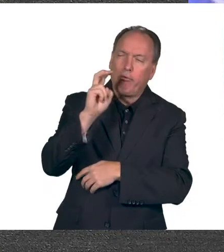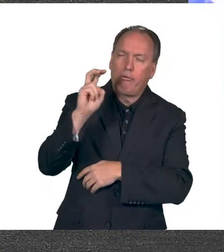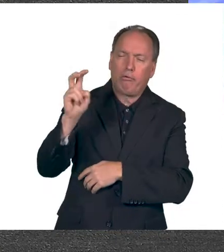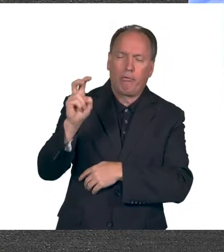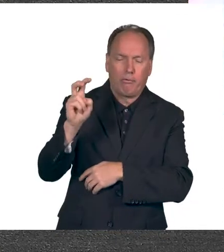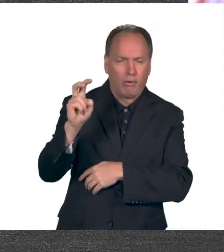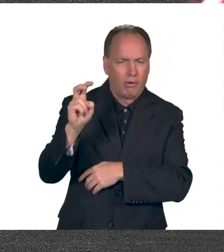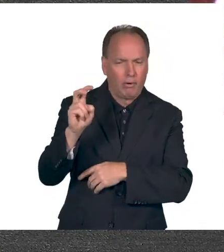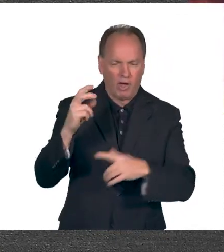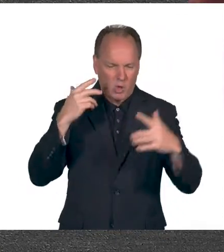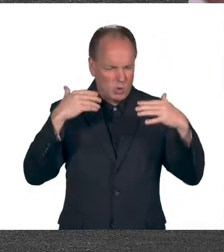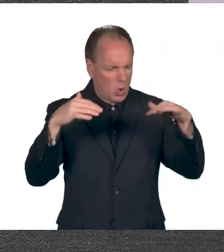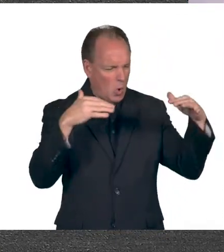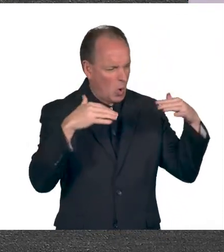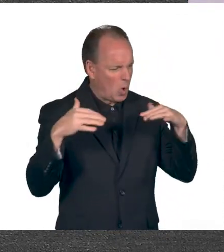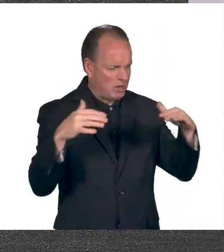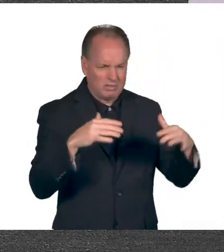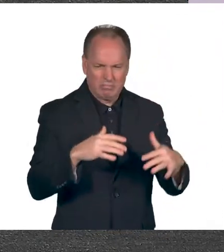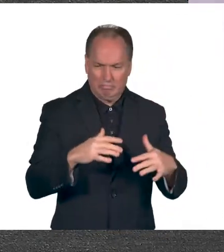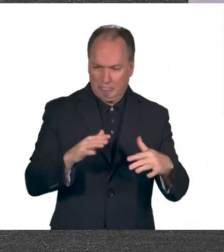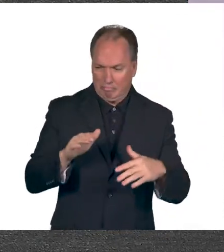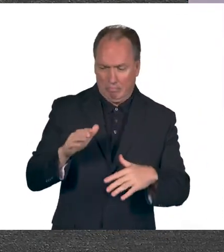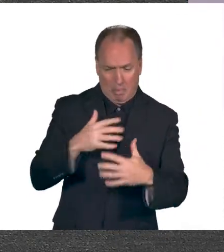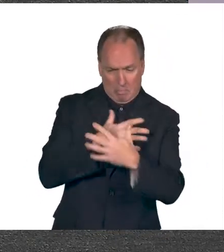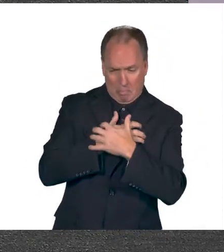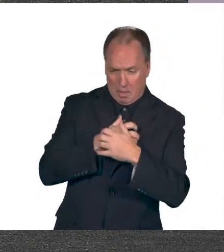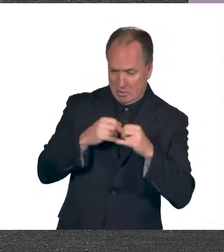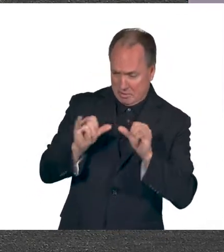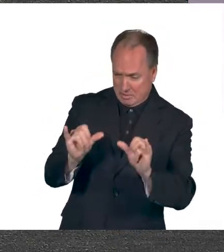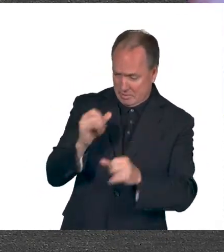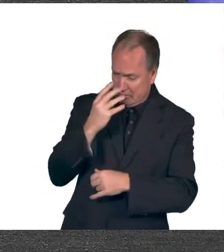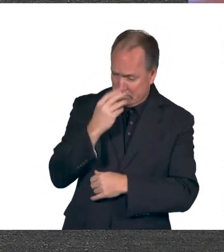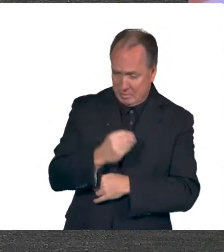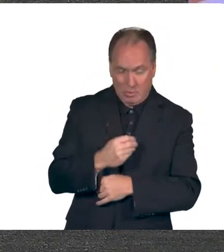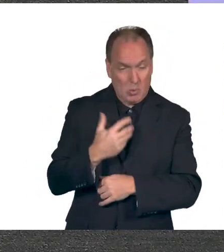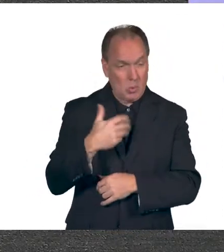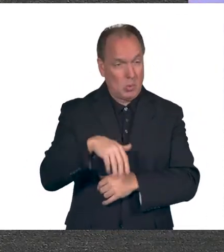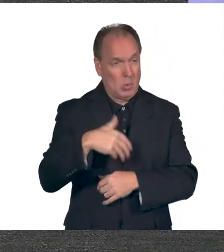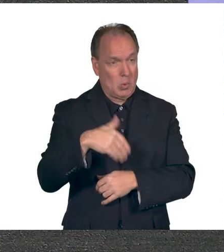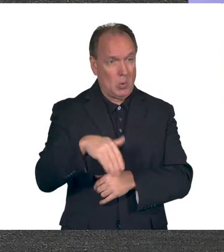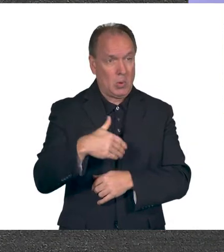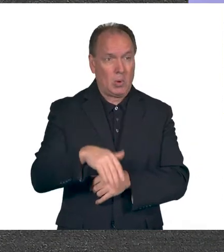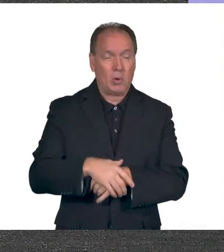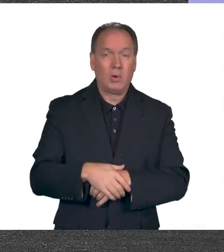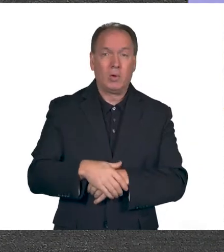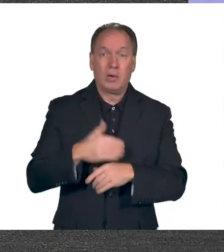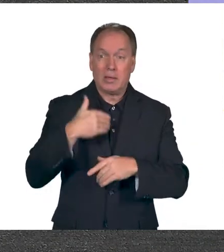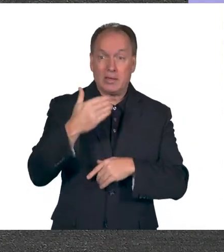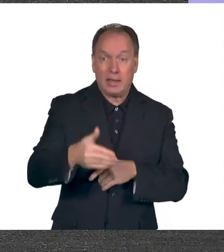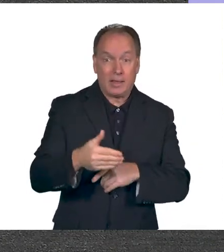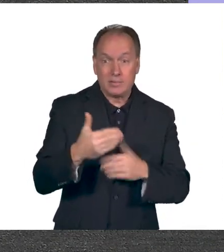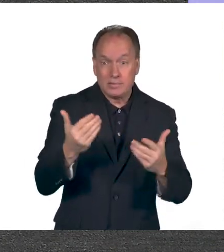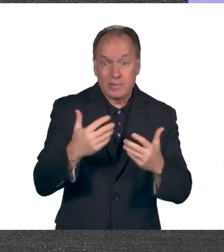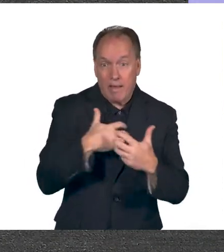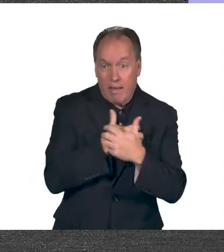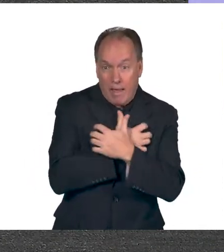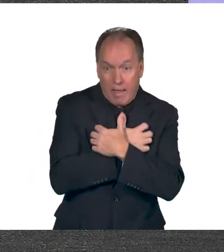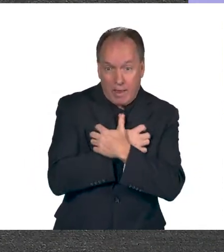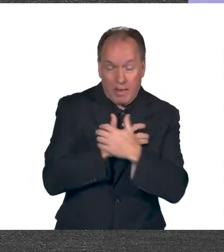They're not even waking him up with all their noise. This next animal is a badger who comes by.